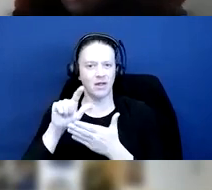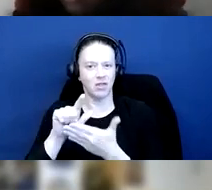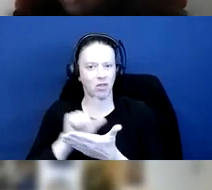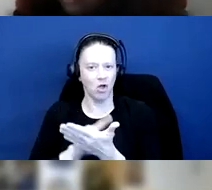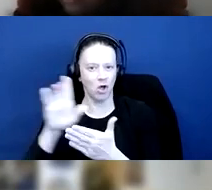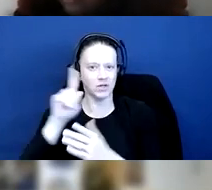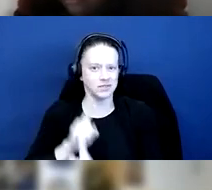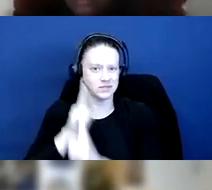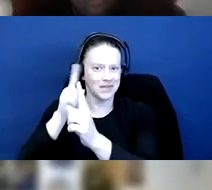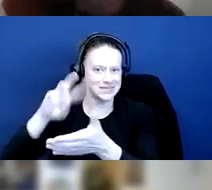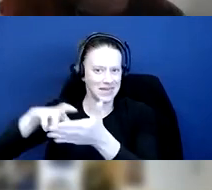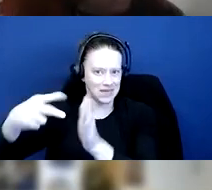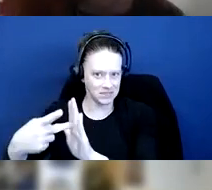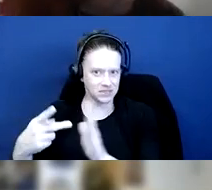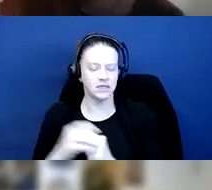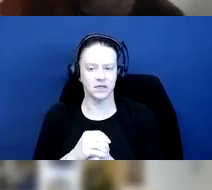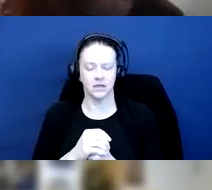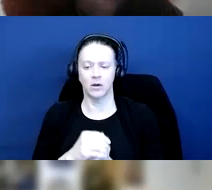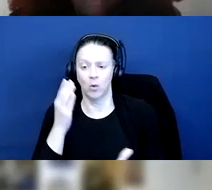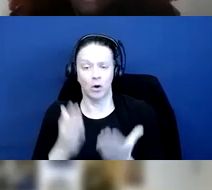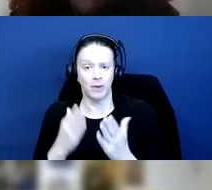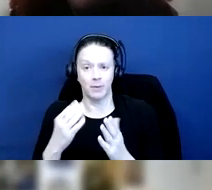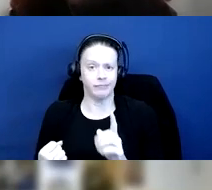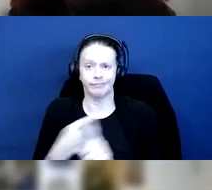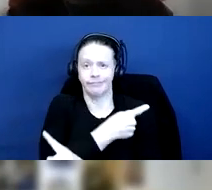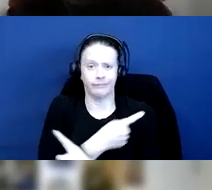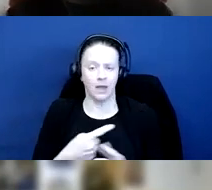or if there's something that another rule exists